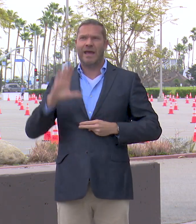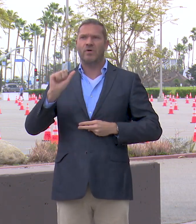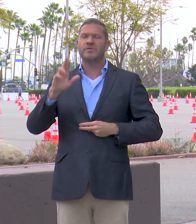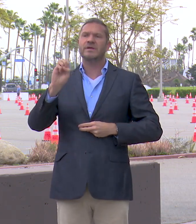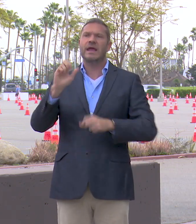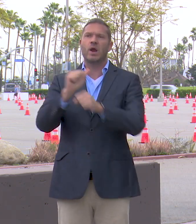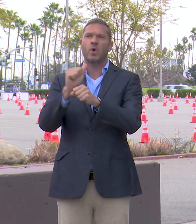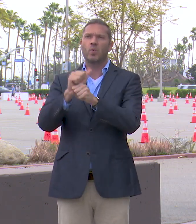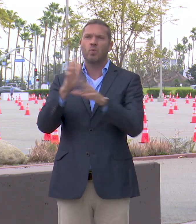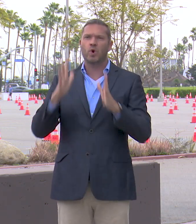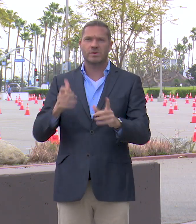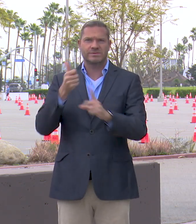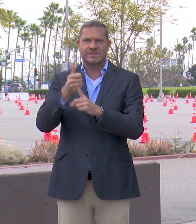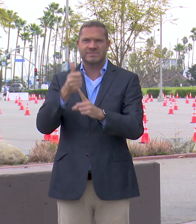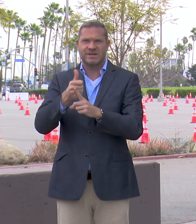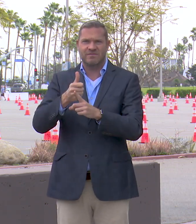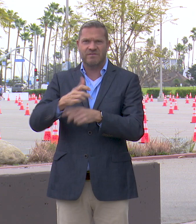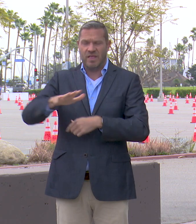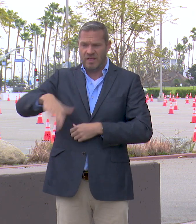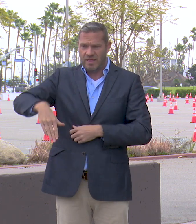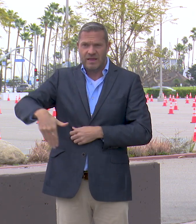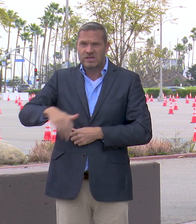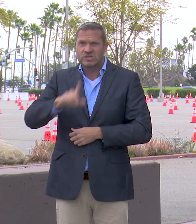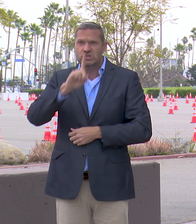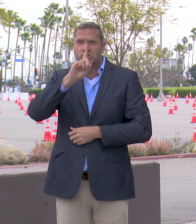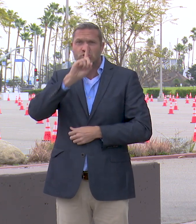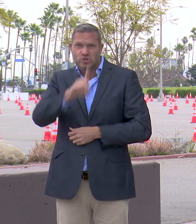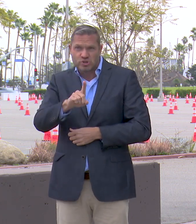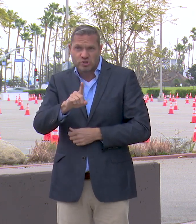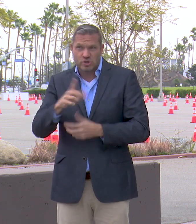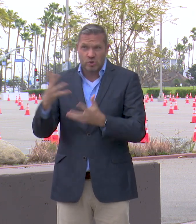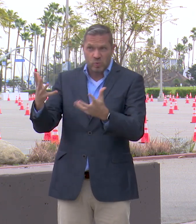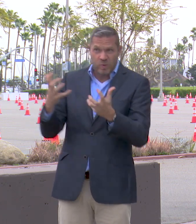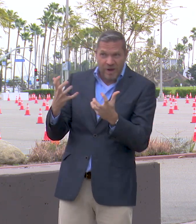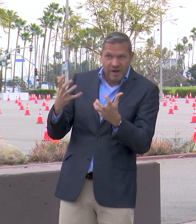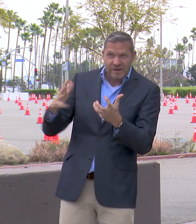vaccinated early on and now are coming back and saying you know what?